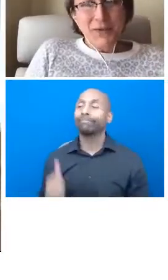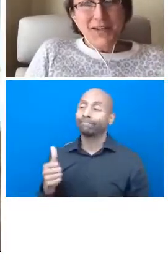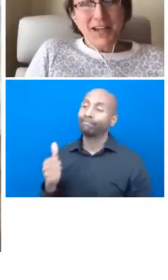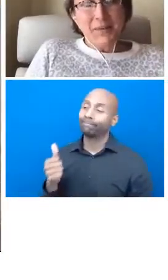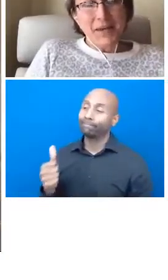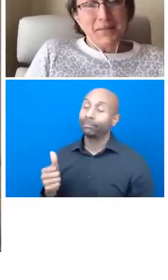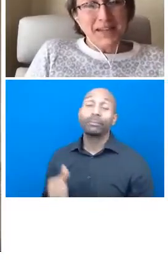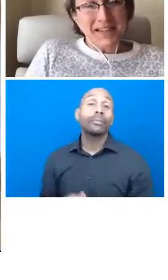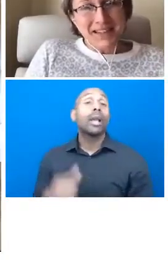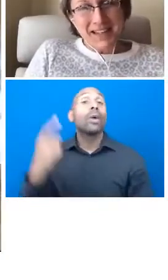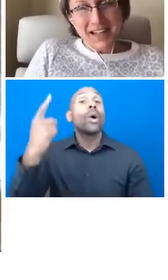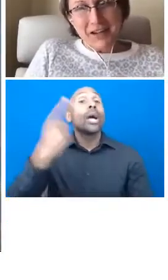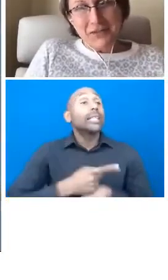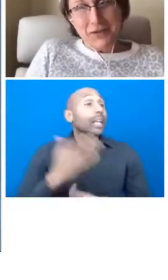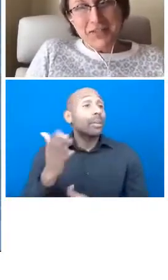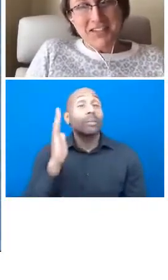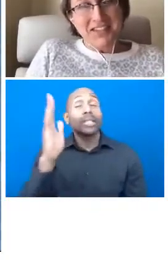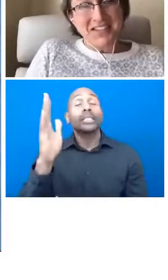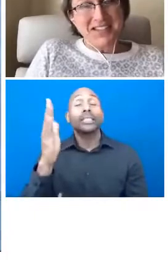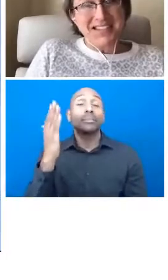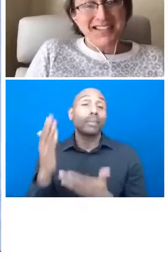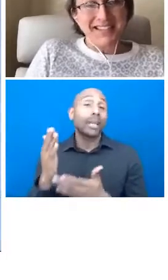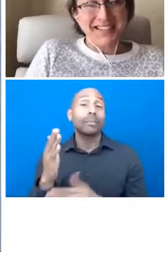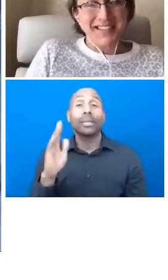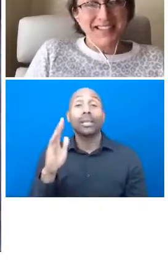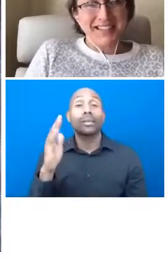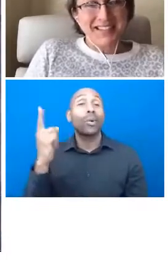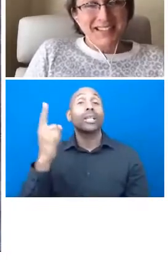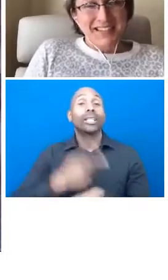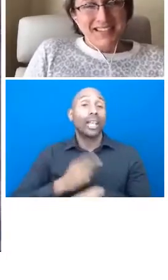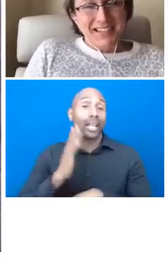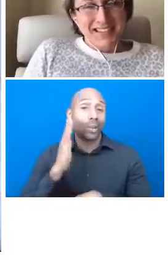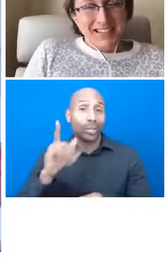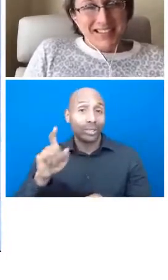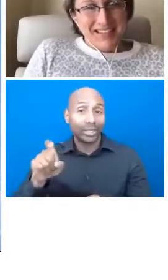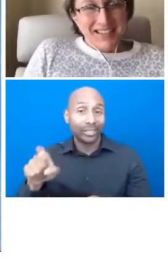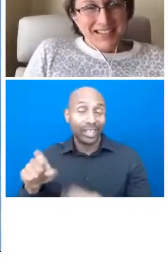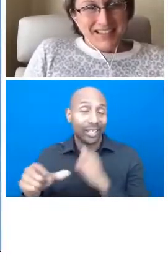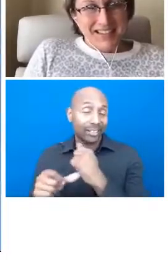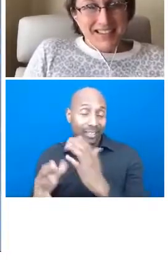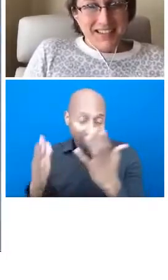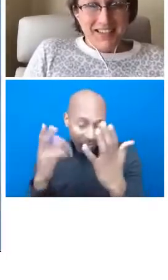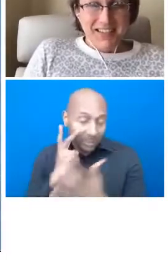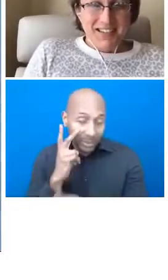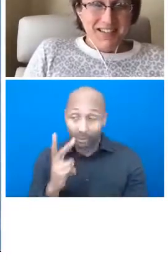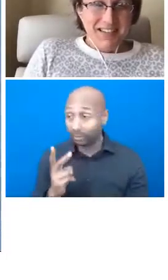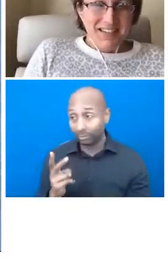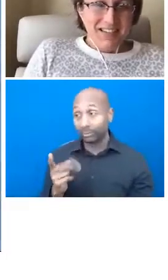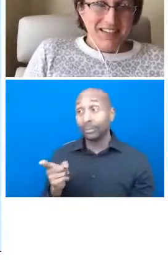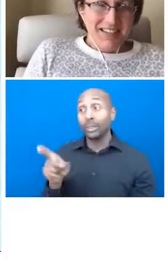One day I'll be needing a few assistants. Jeffrey: Well, you need them now.